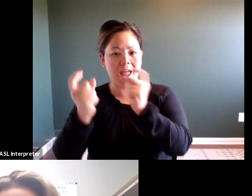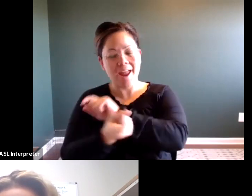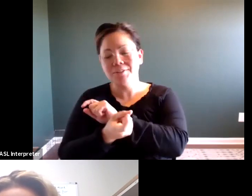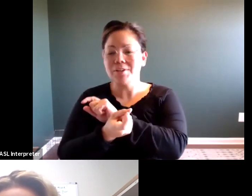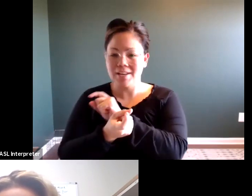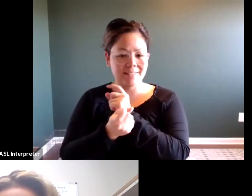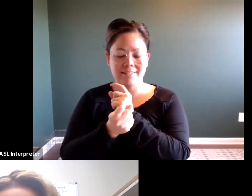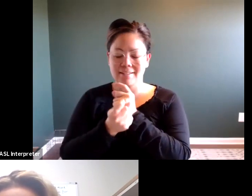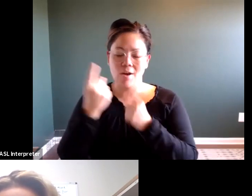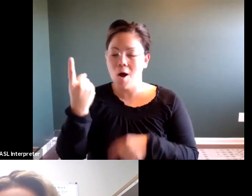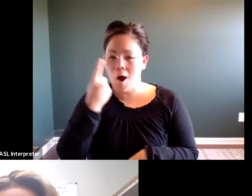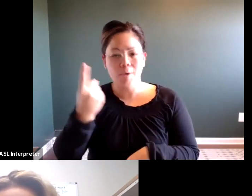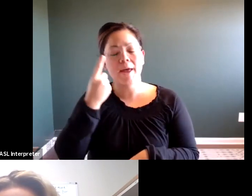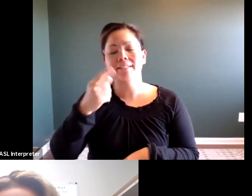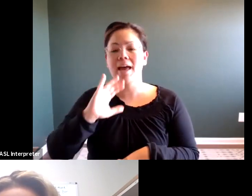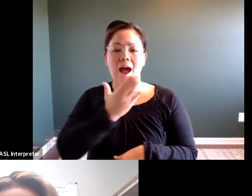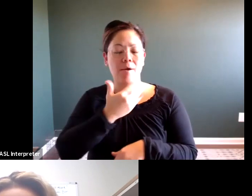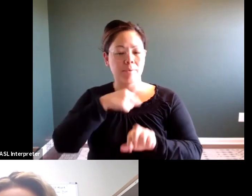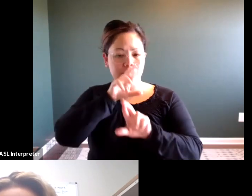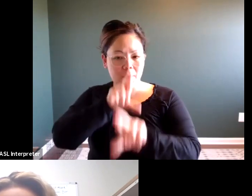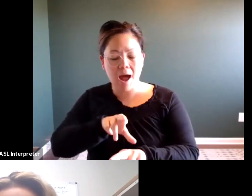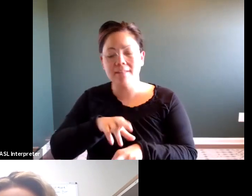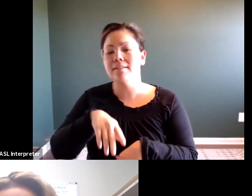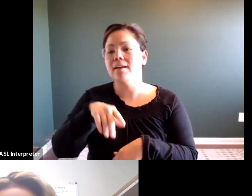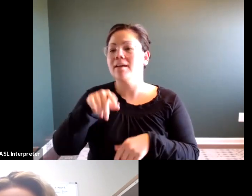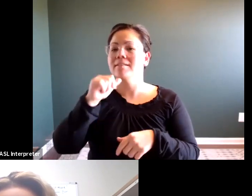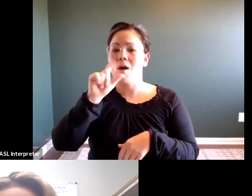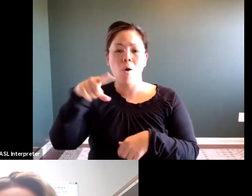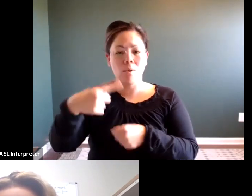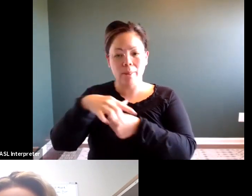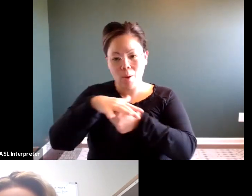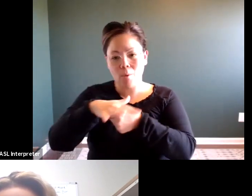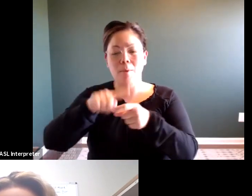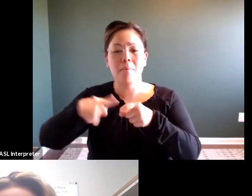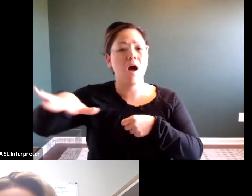as well as the response of government, especially here in Indiana.